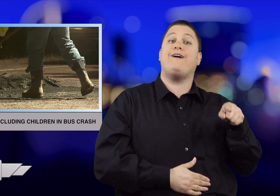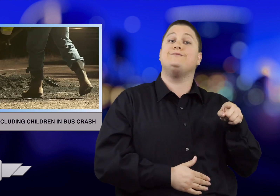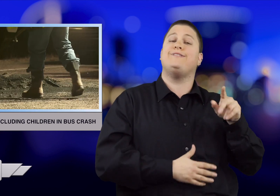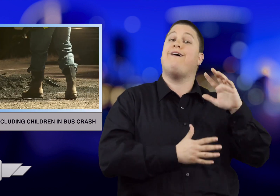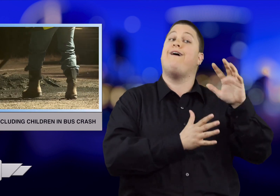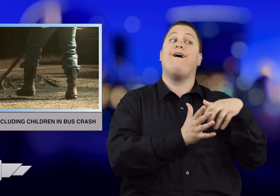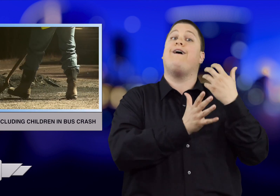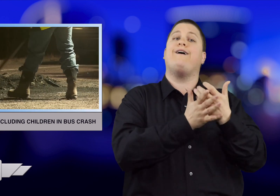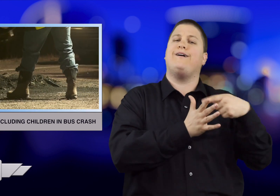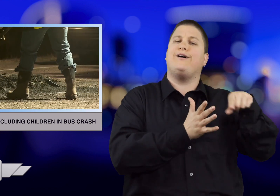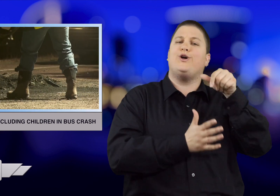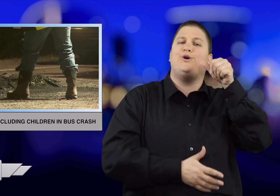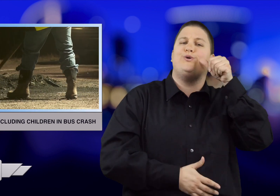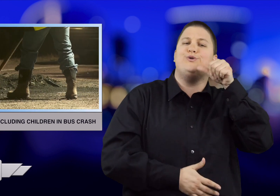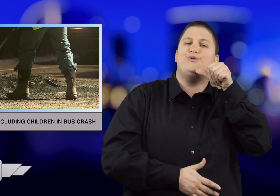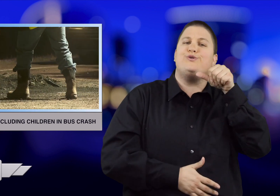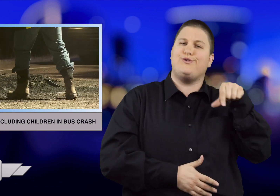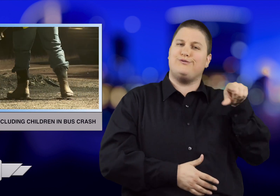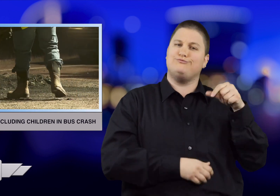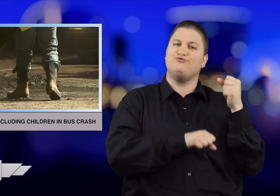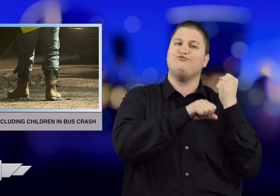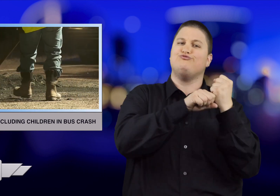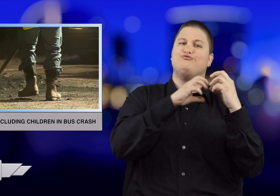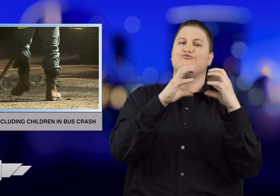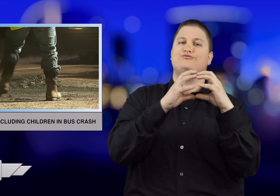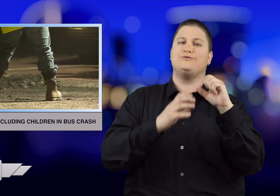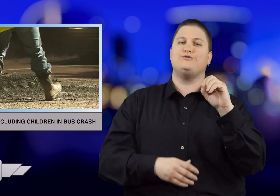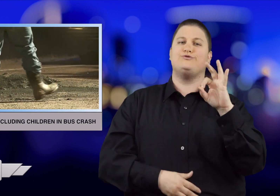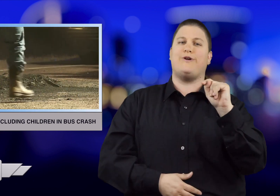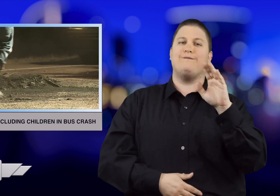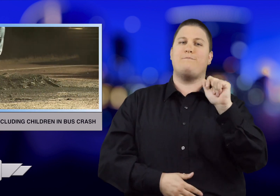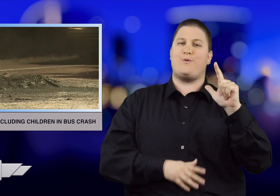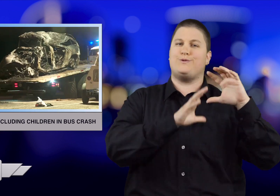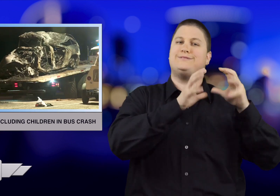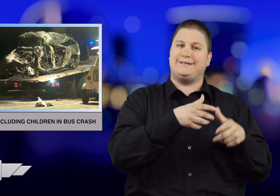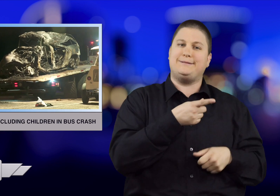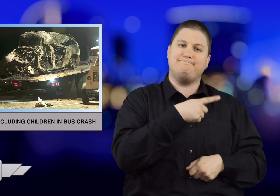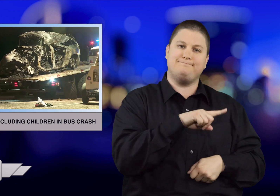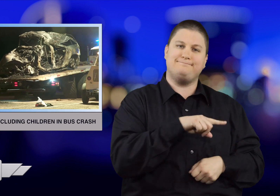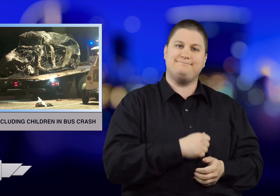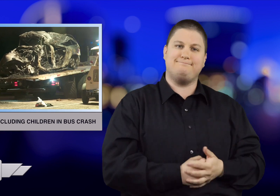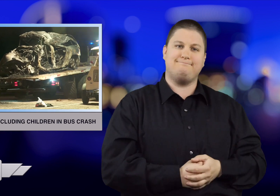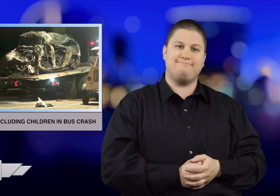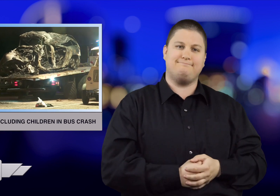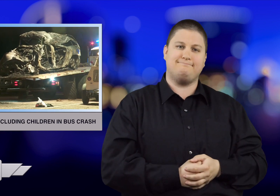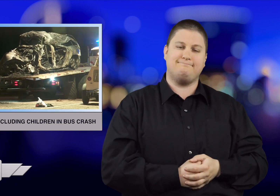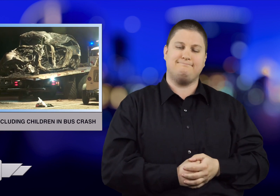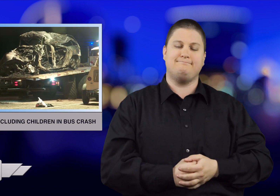The bus was carrying girls who play on a softball team.